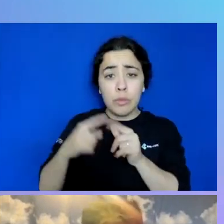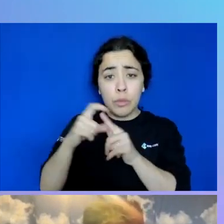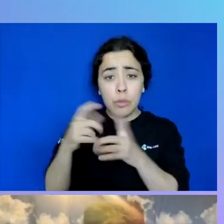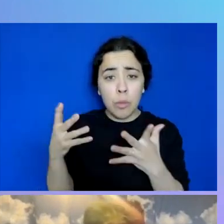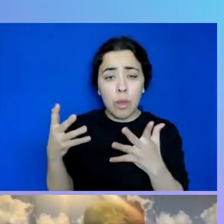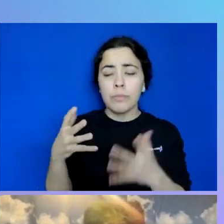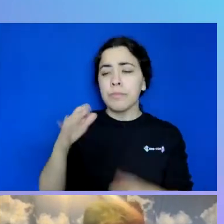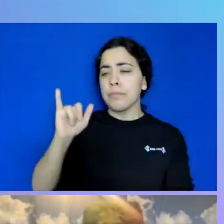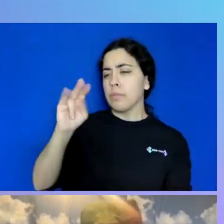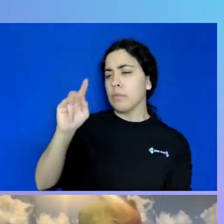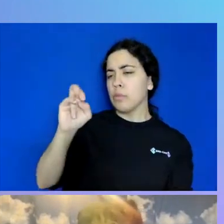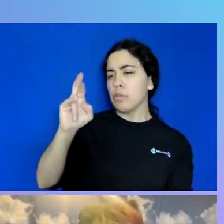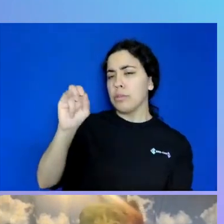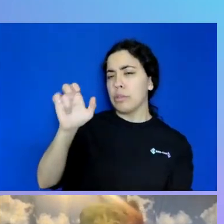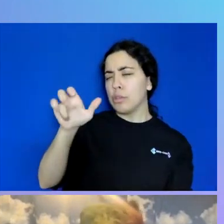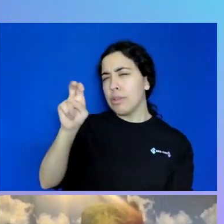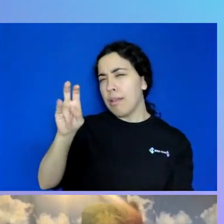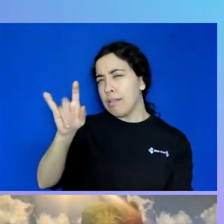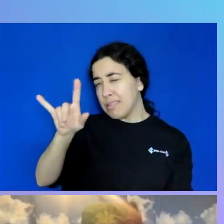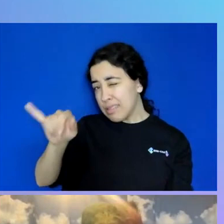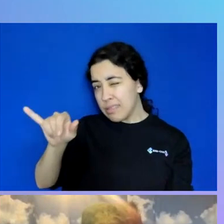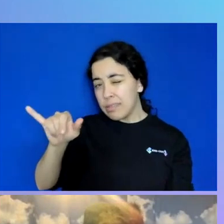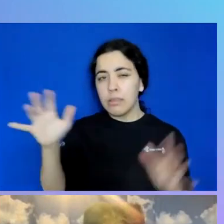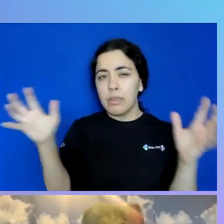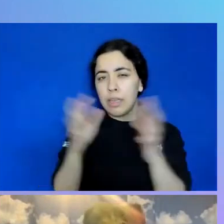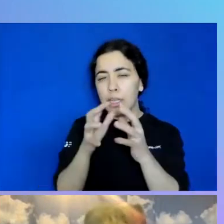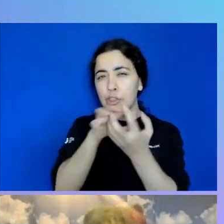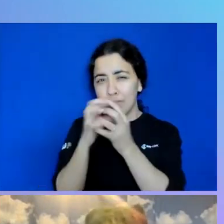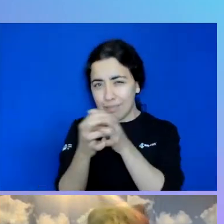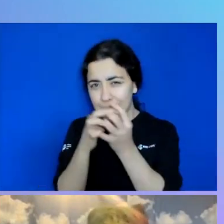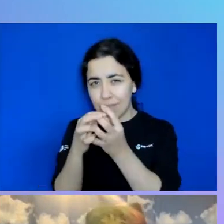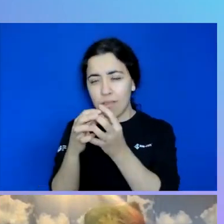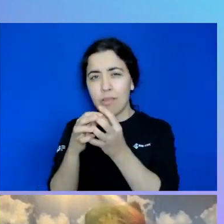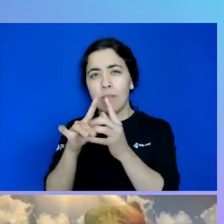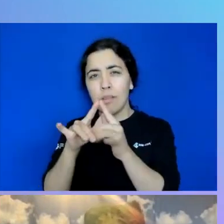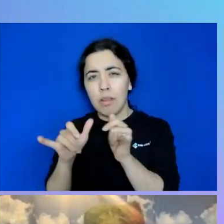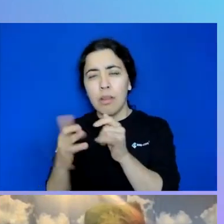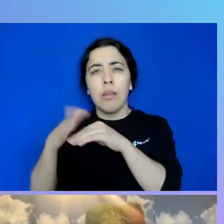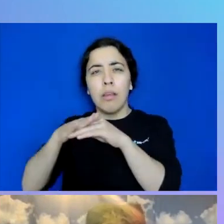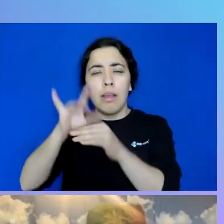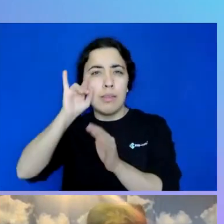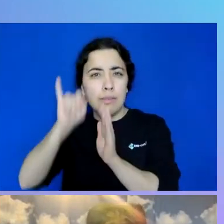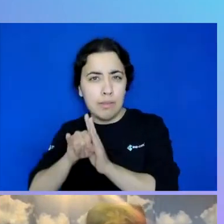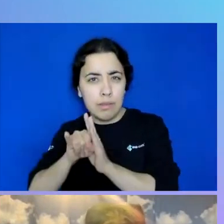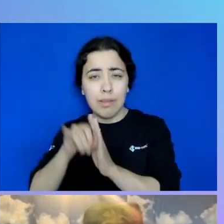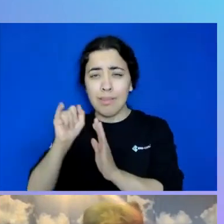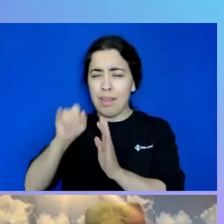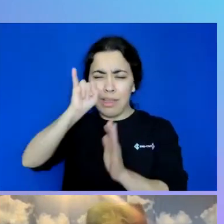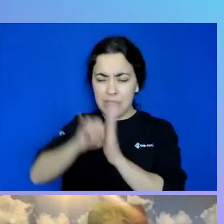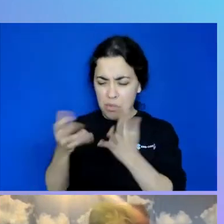intersectionality and identity. So when we talk about identity, we're talking about some of the